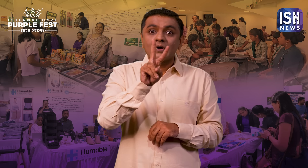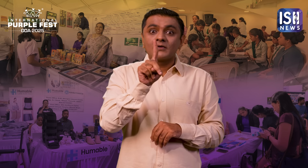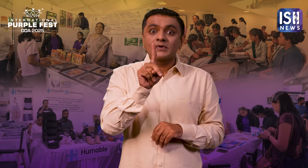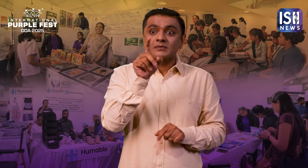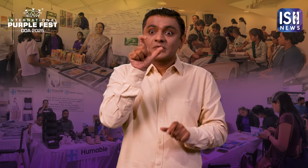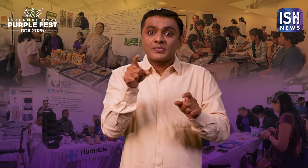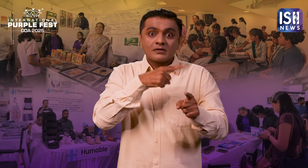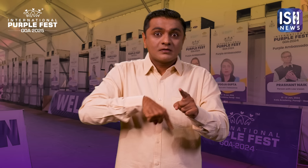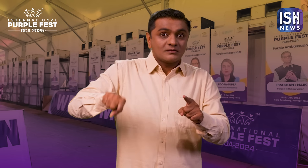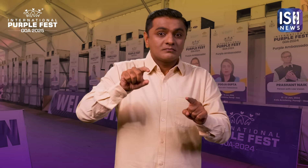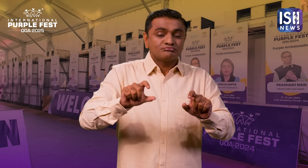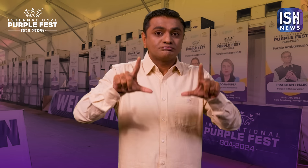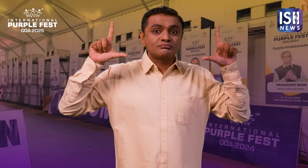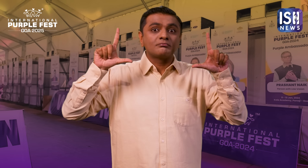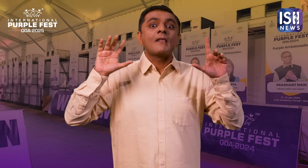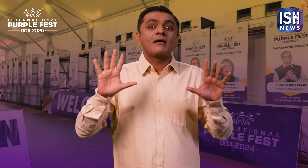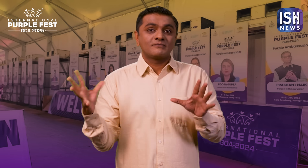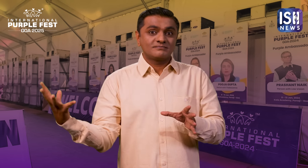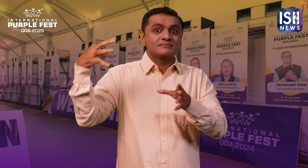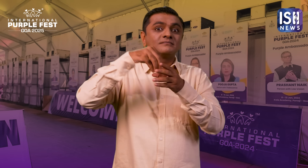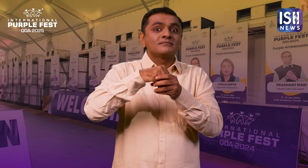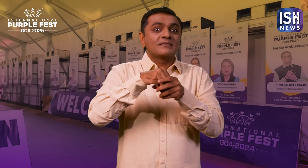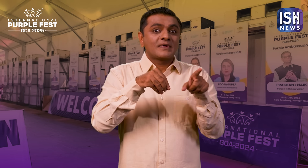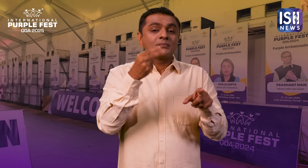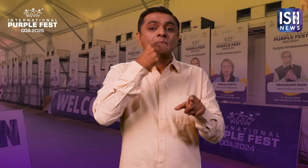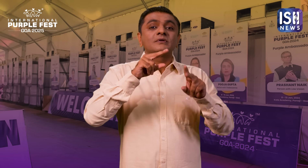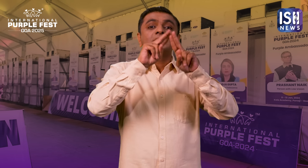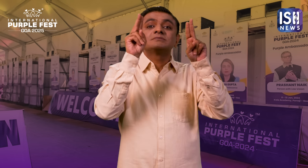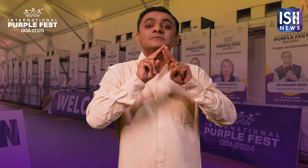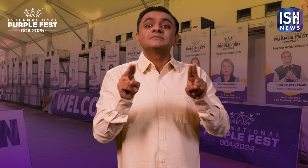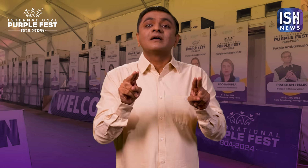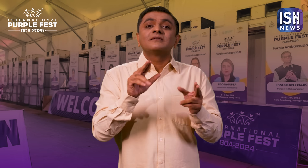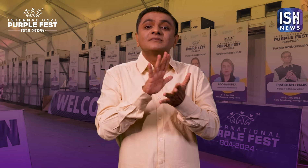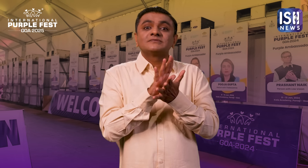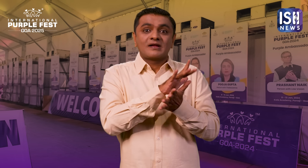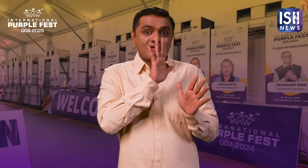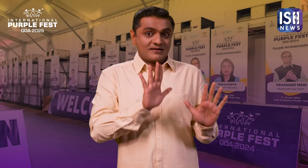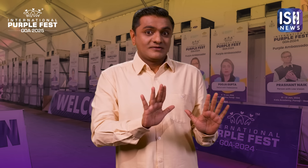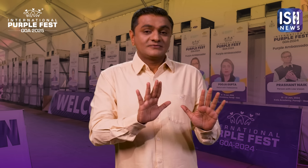There will also be 21 Purple Ambassadors.